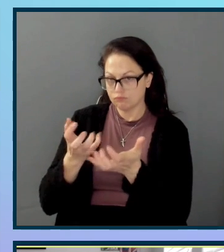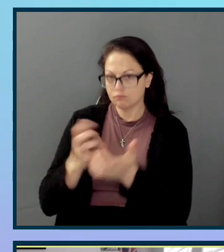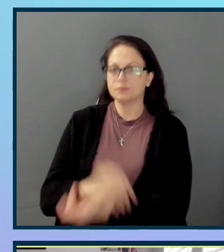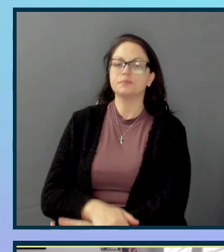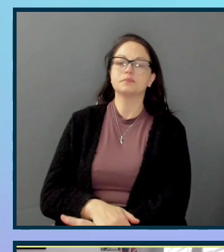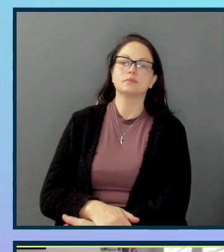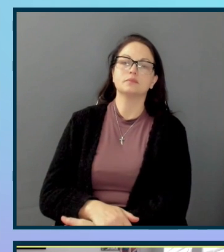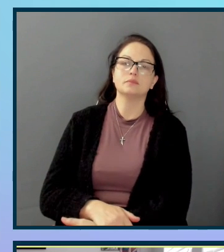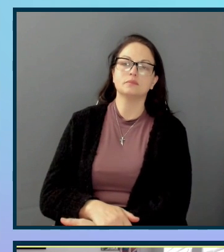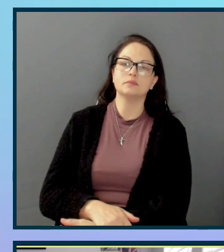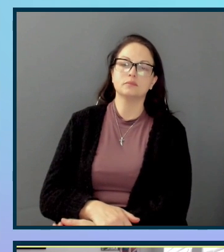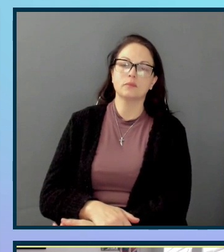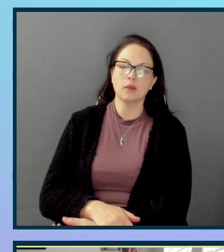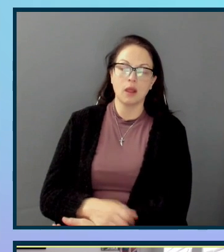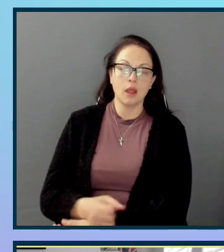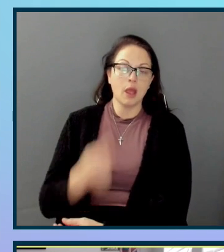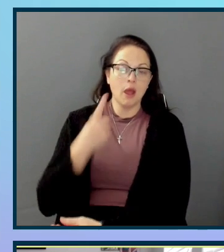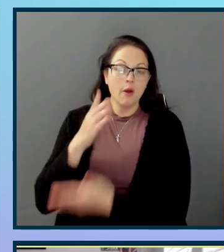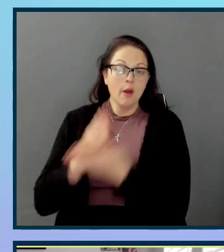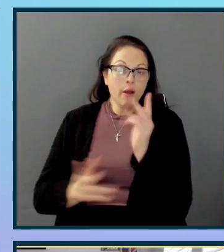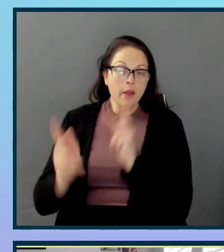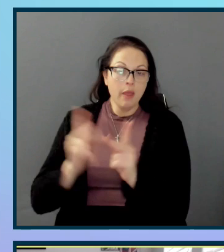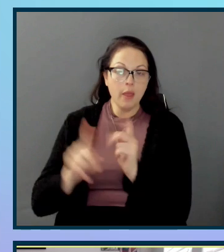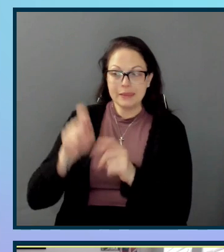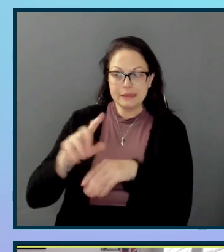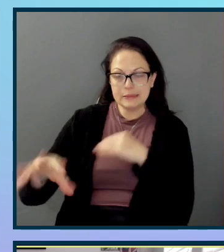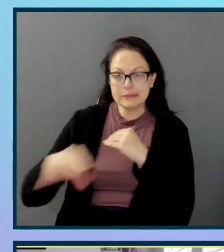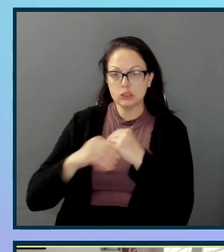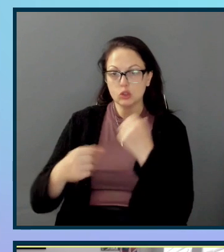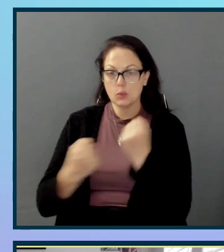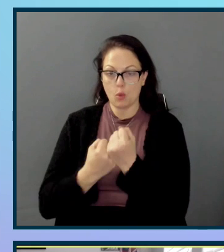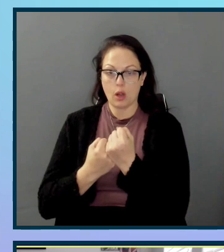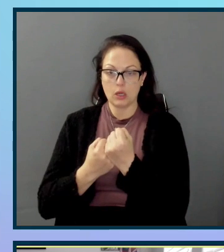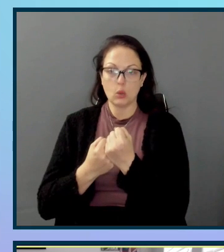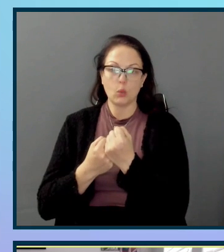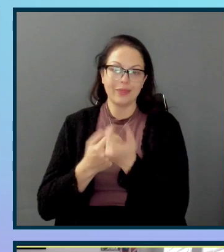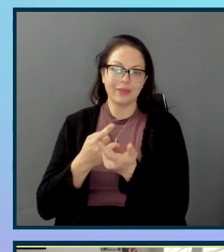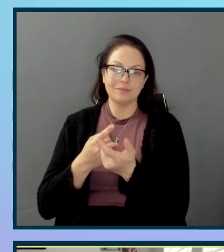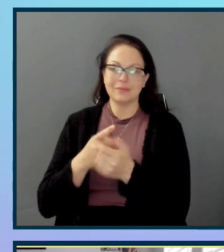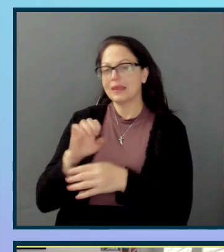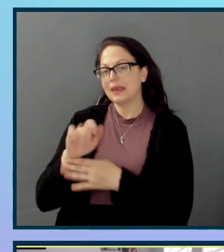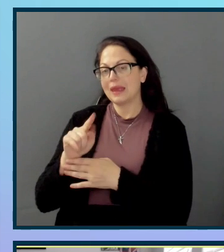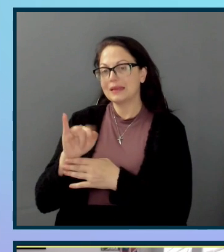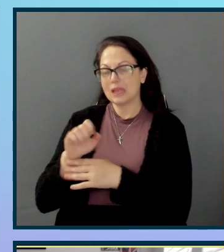And for some individuals, they may need some additional supports with executive functioning. And we'll actually go into some patterns